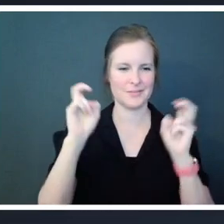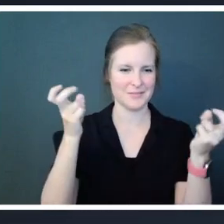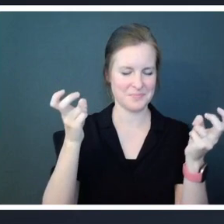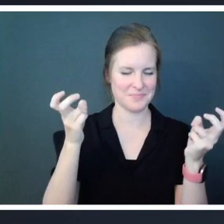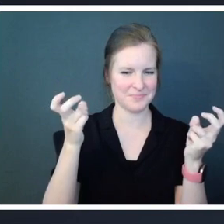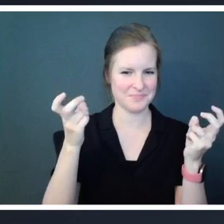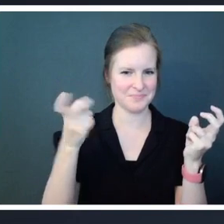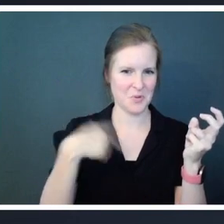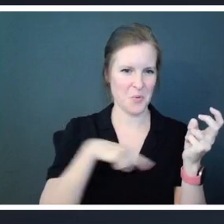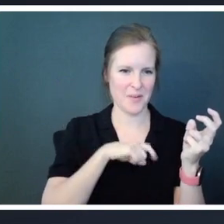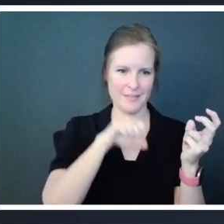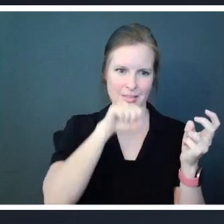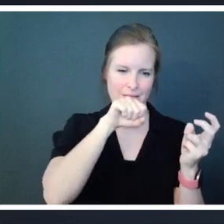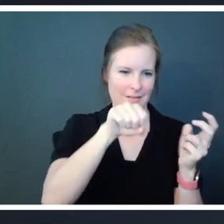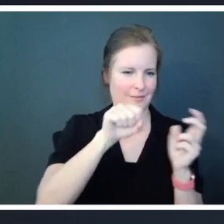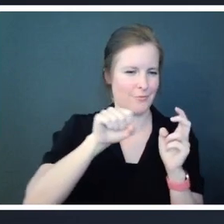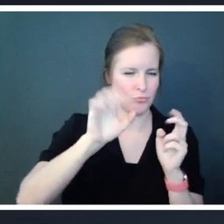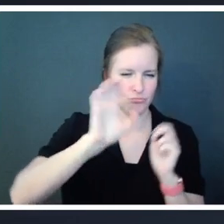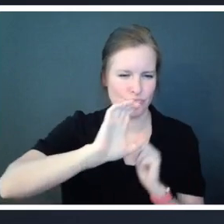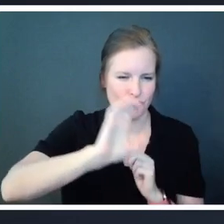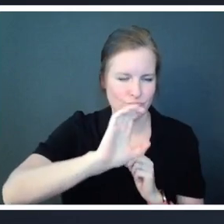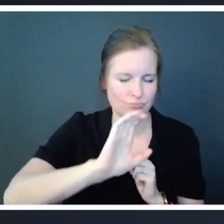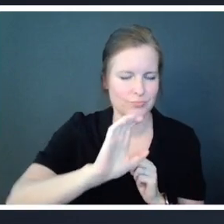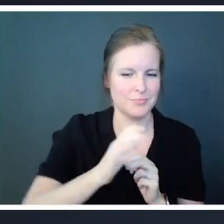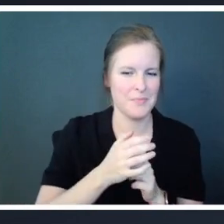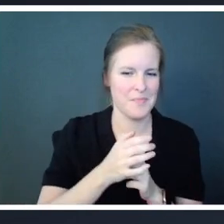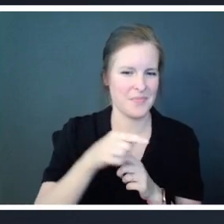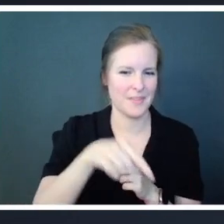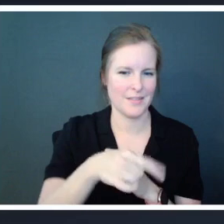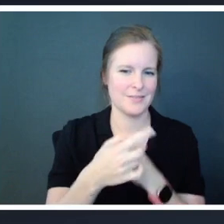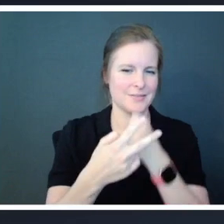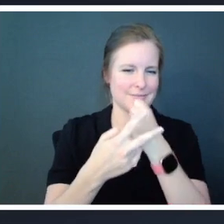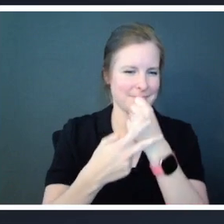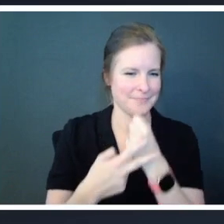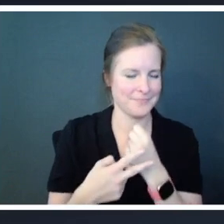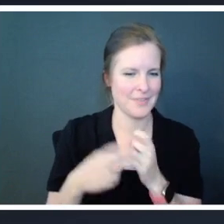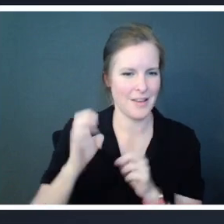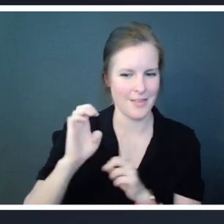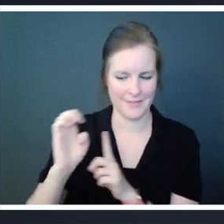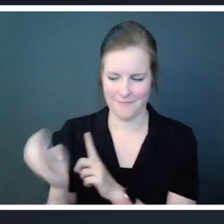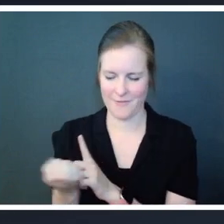the Environment and Conservation. This topic, really, in particular does lend itself to